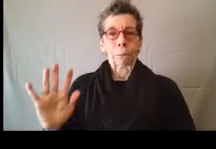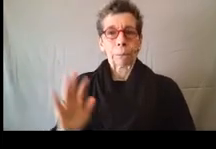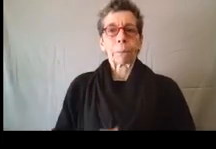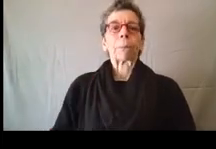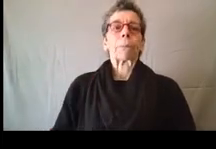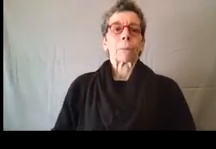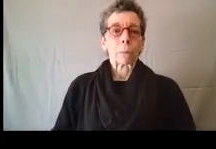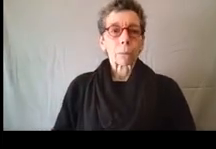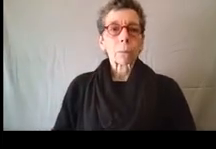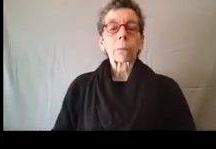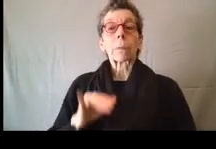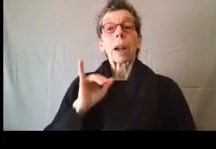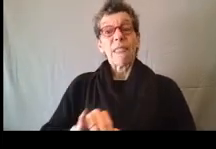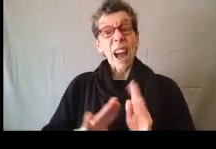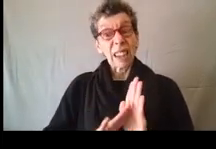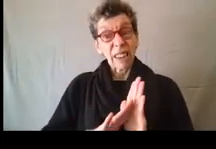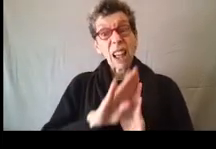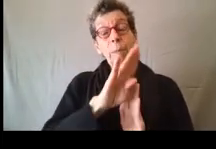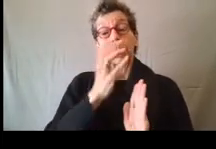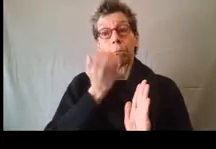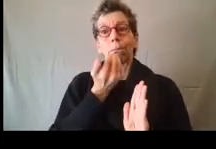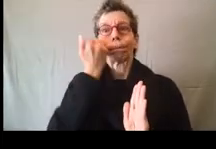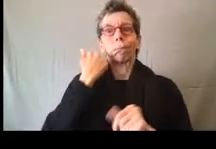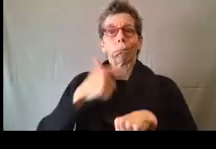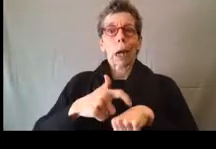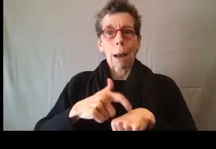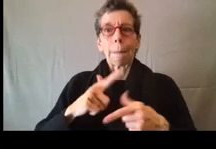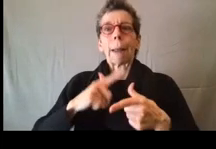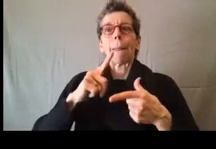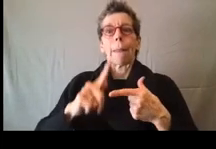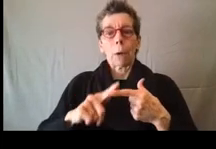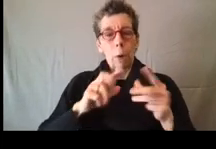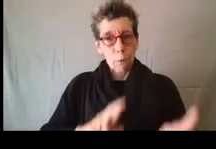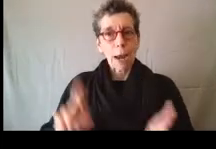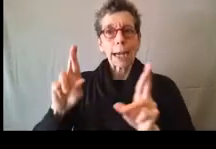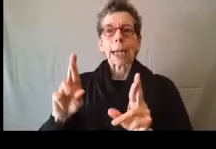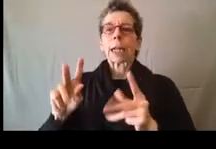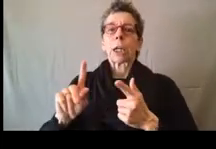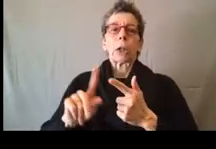that tool took us a while. Once we had it we were ready to proceed with looking at various